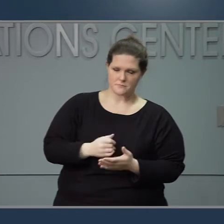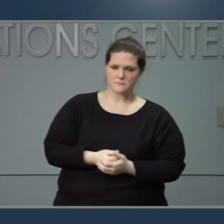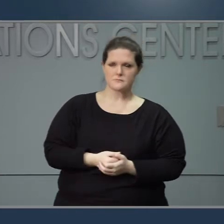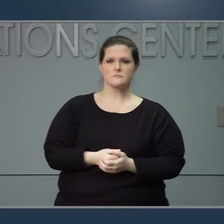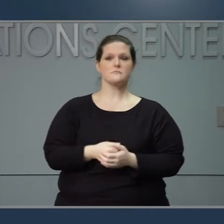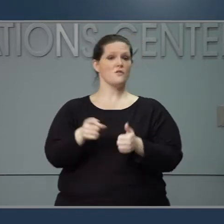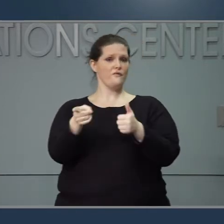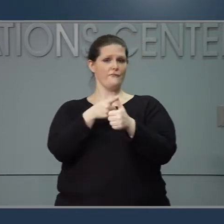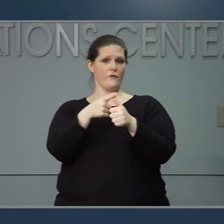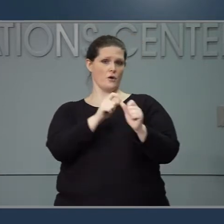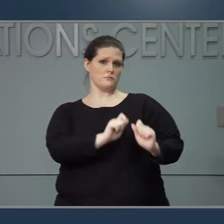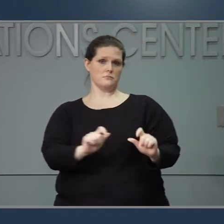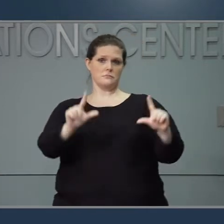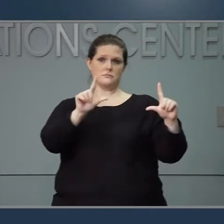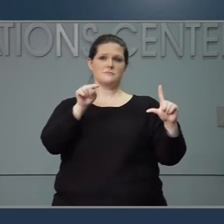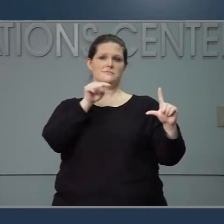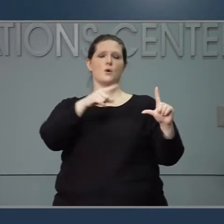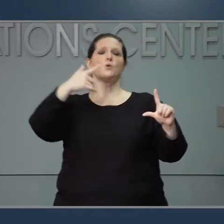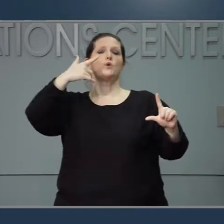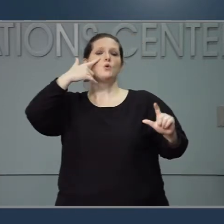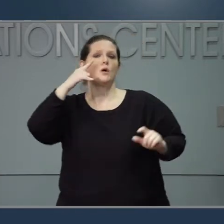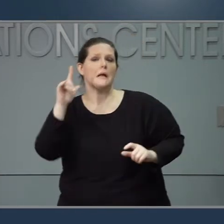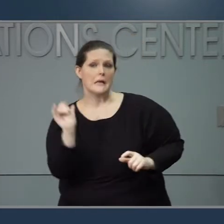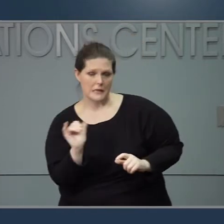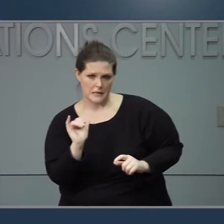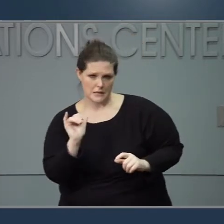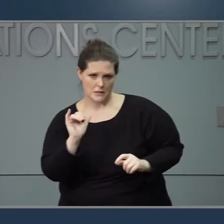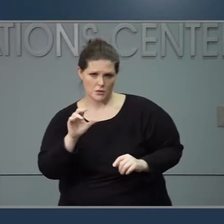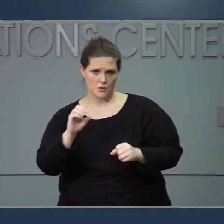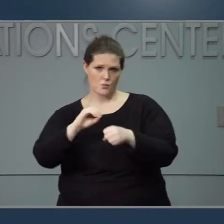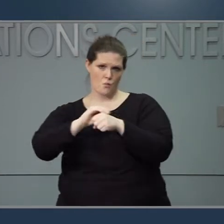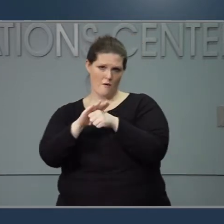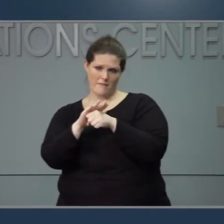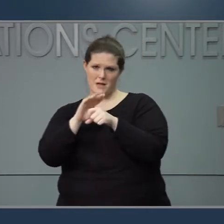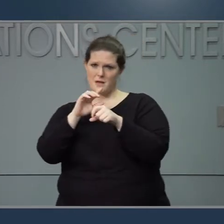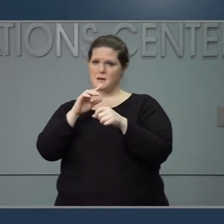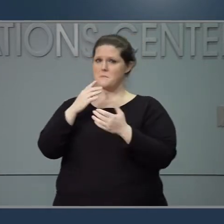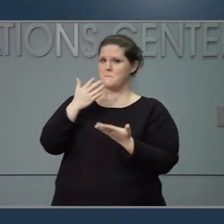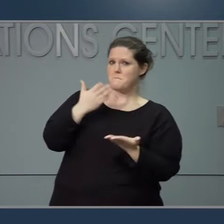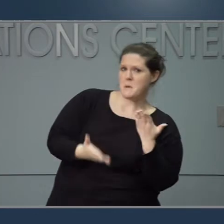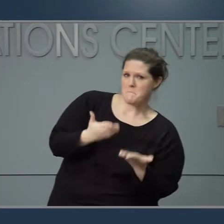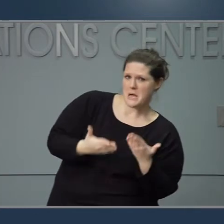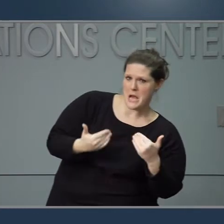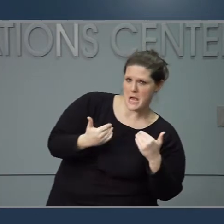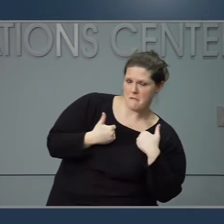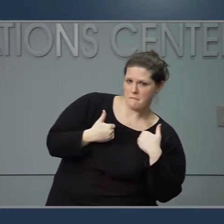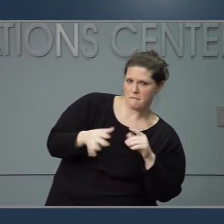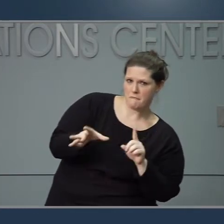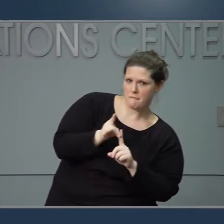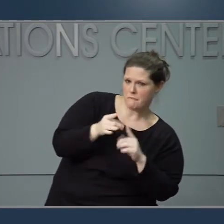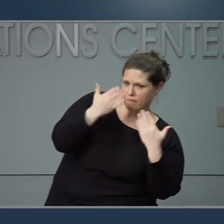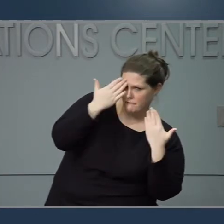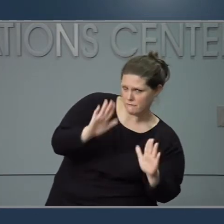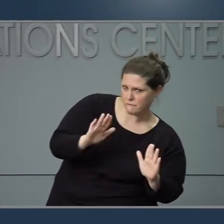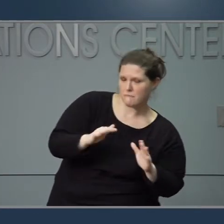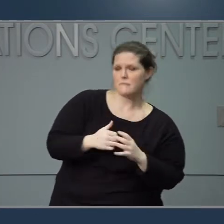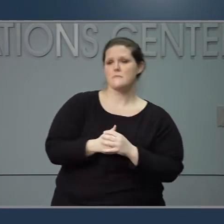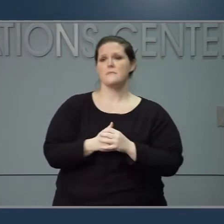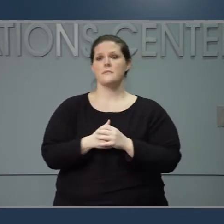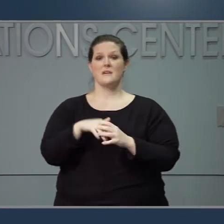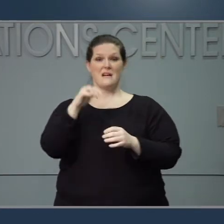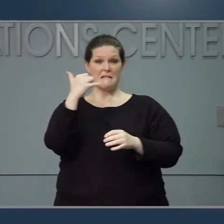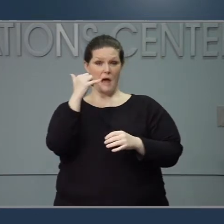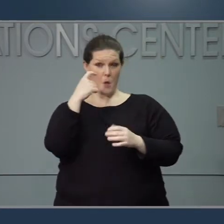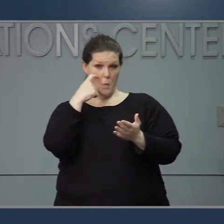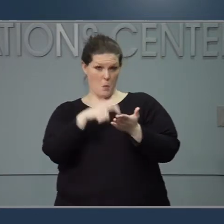DE LOS NOR LOSLINOS NORCAROLINO HAN SALVADO VIDAS.